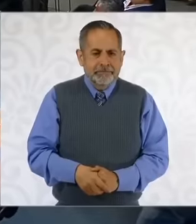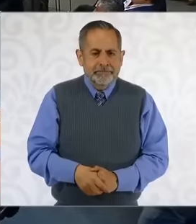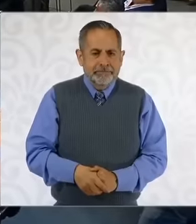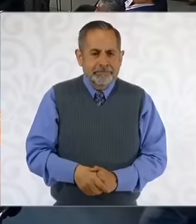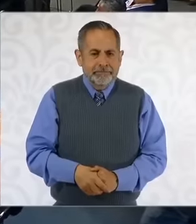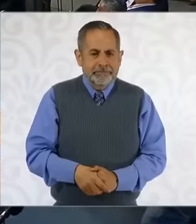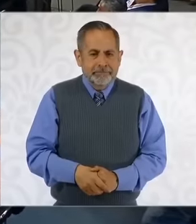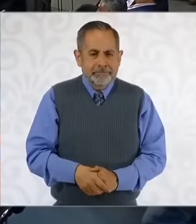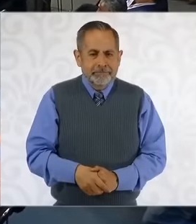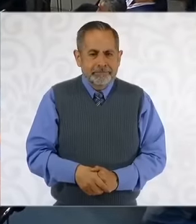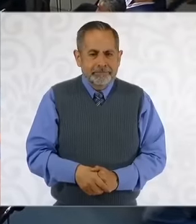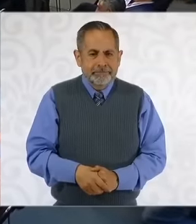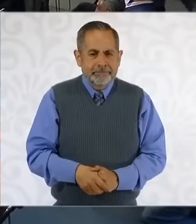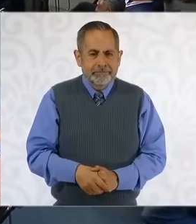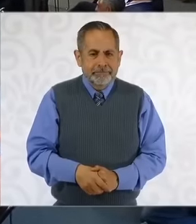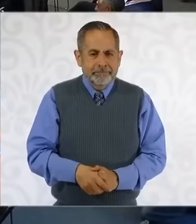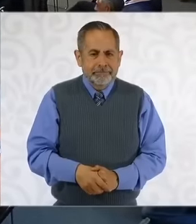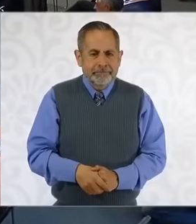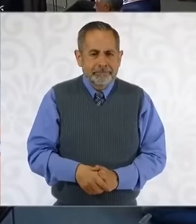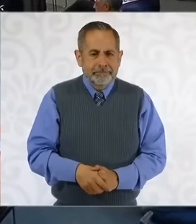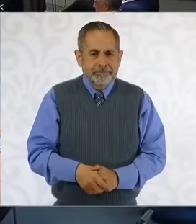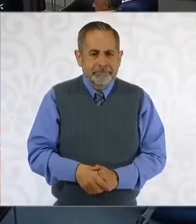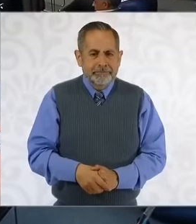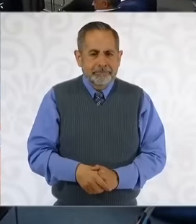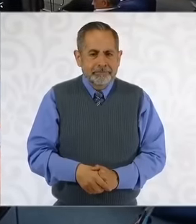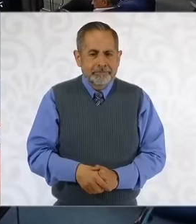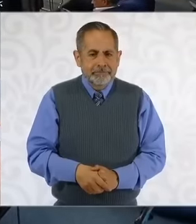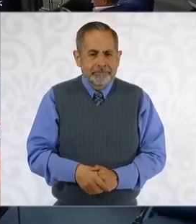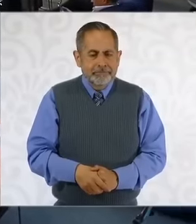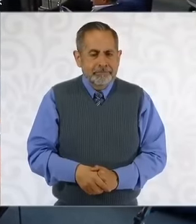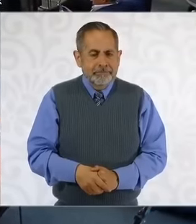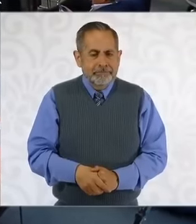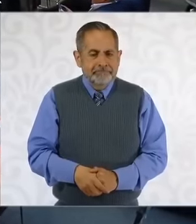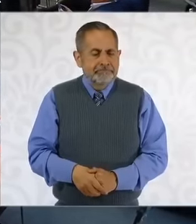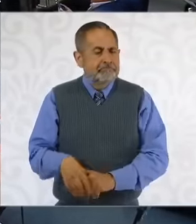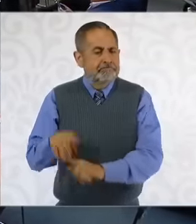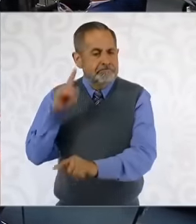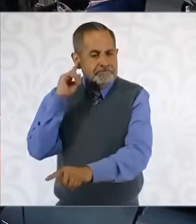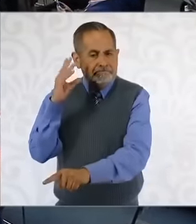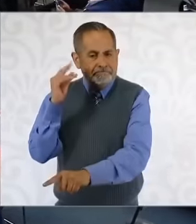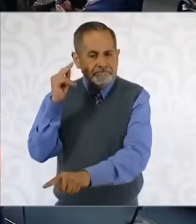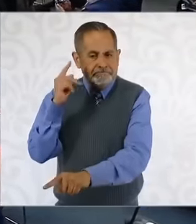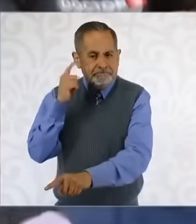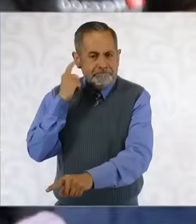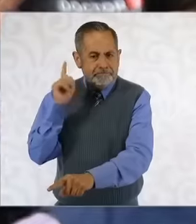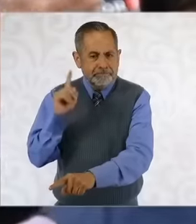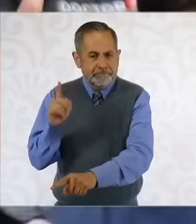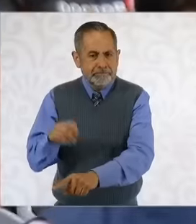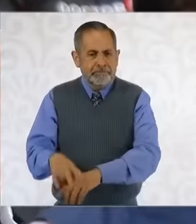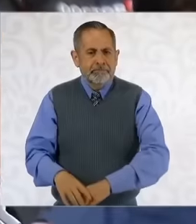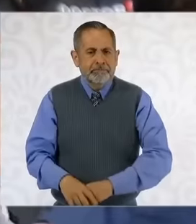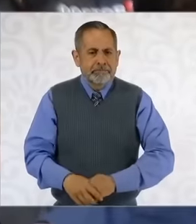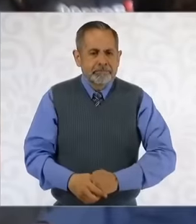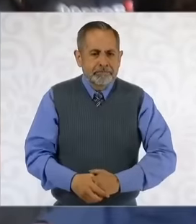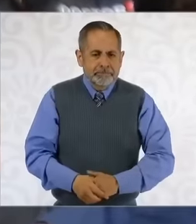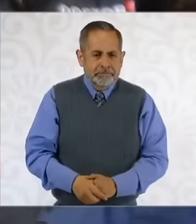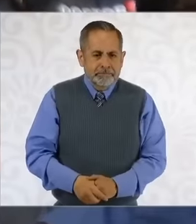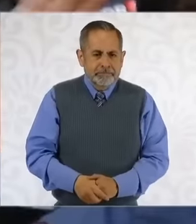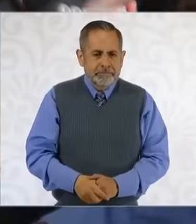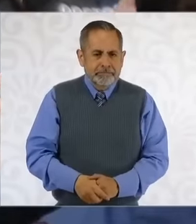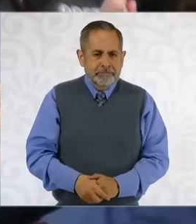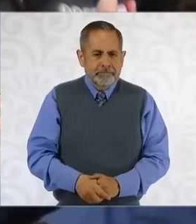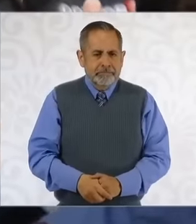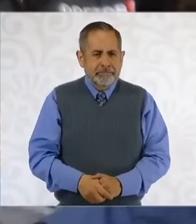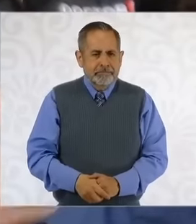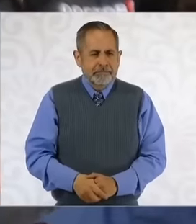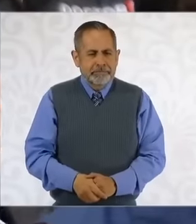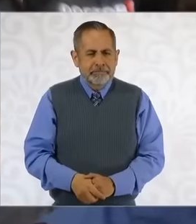and his comments because the support that the people gave him in the last two elections, well,